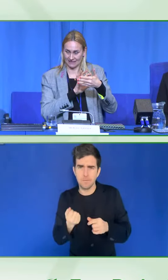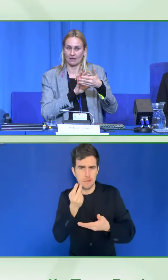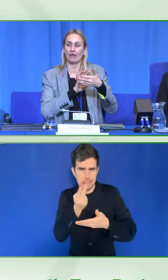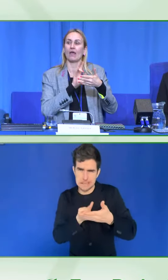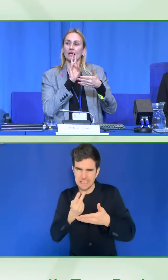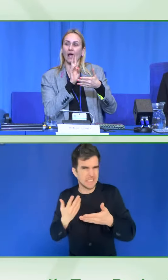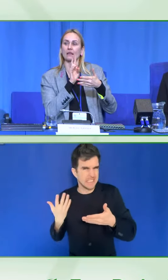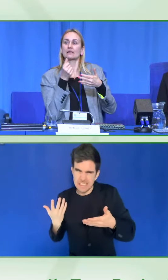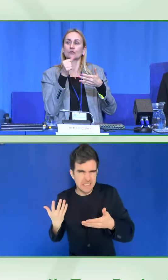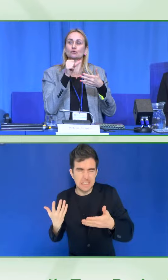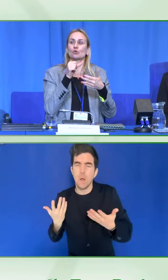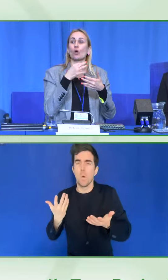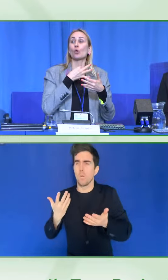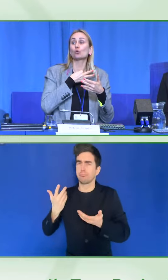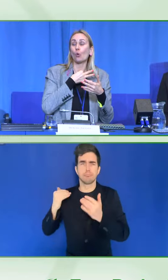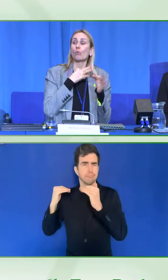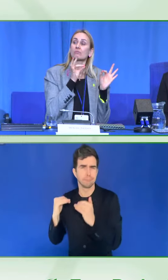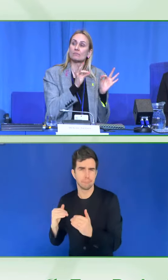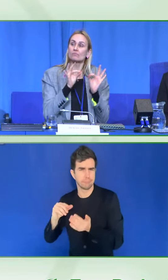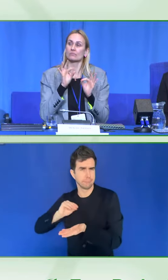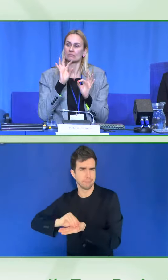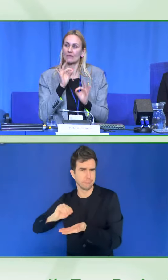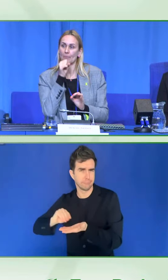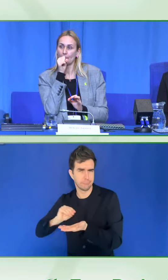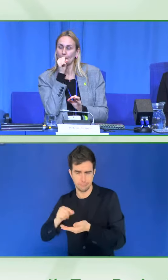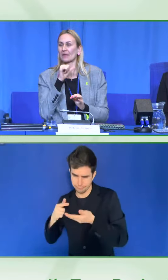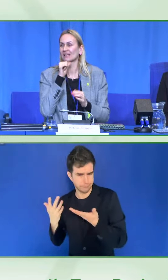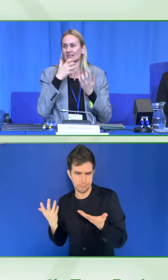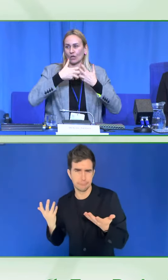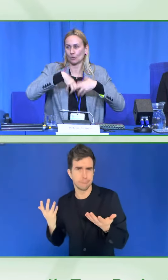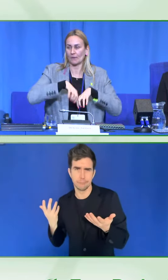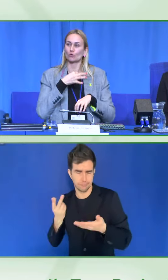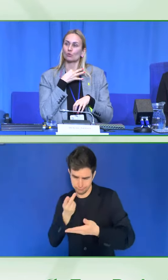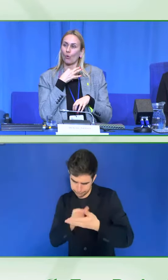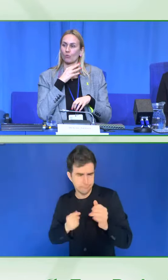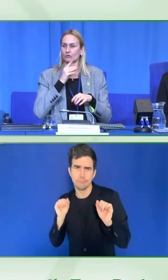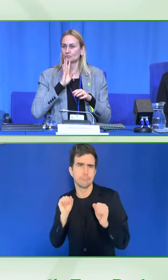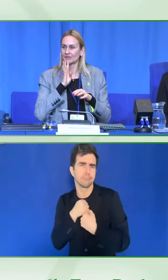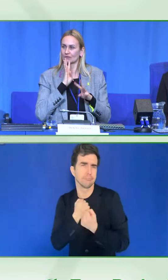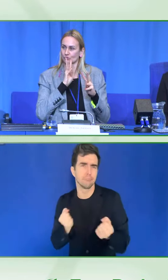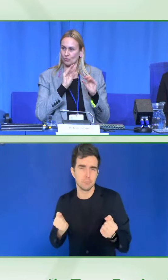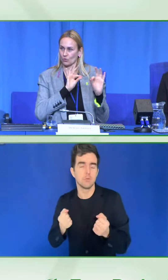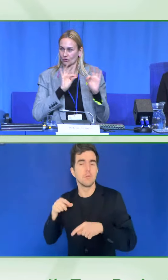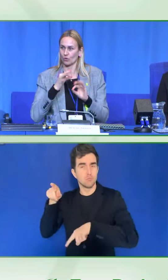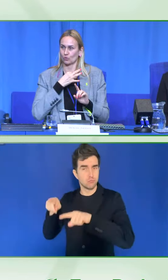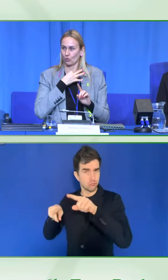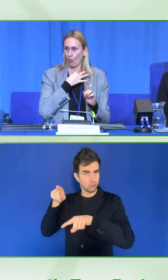a member of the deaf community.